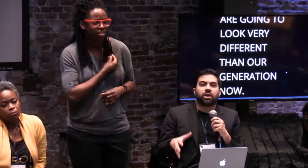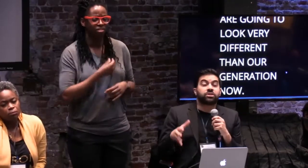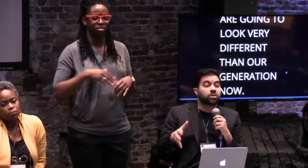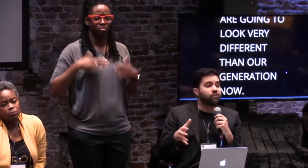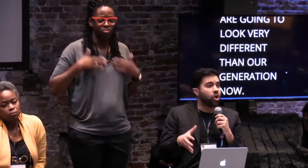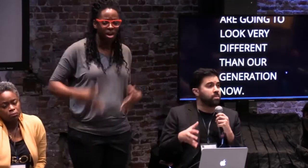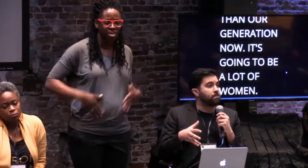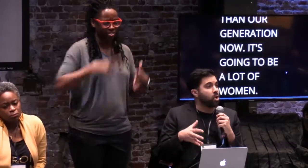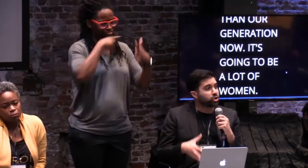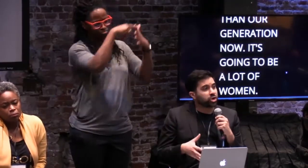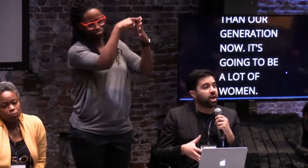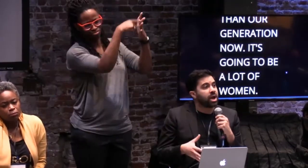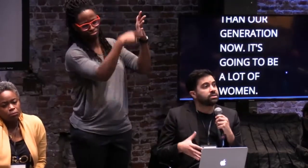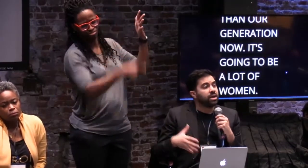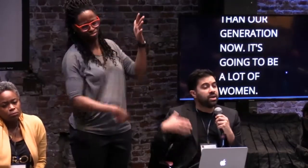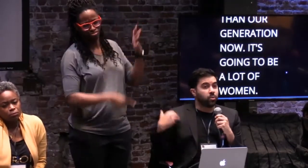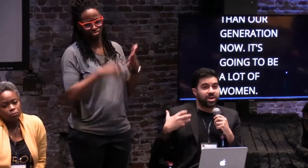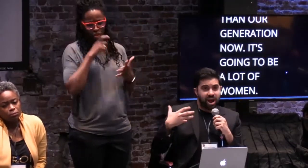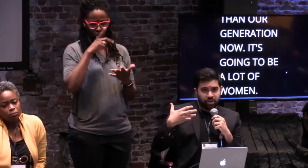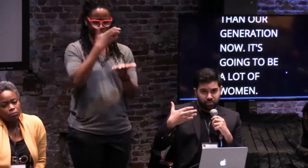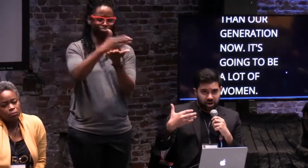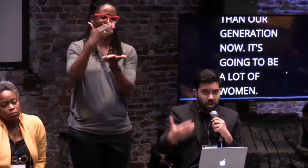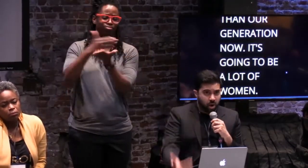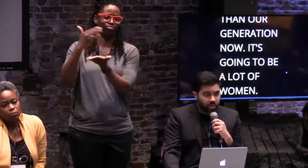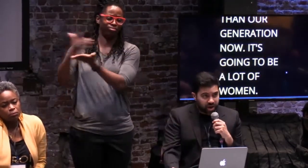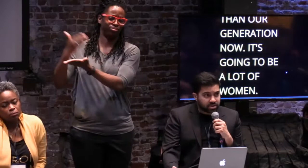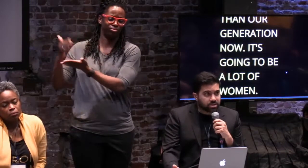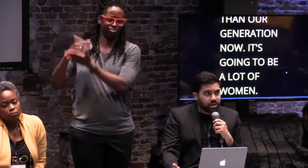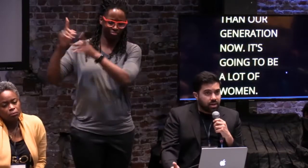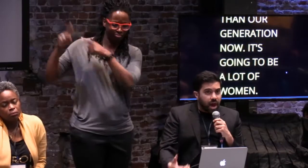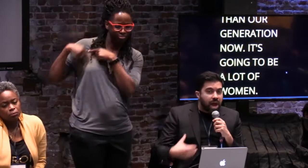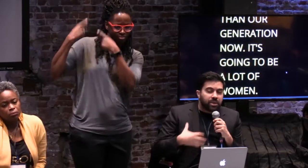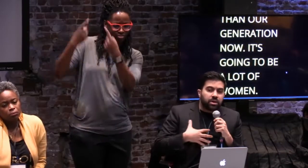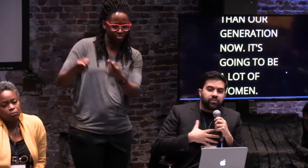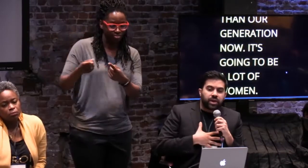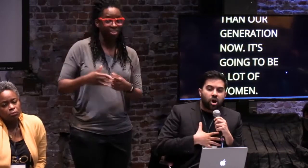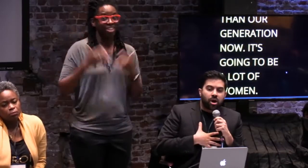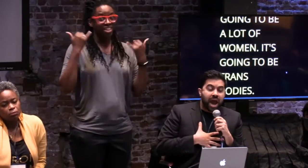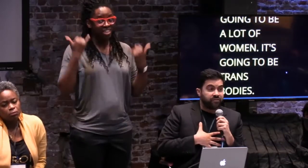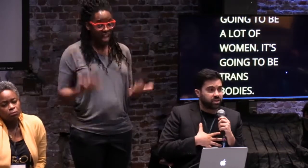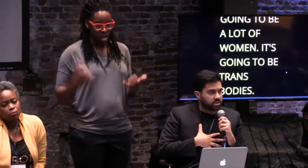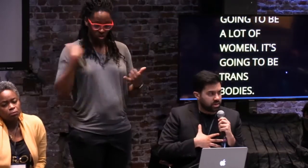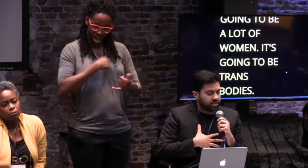that have so far been marginalized, that we have to bring it along with us. I believe that our advocacy,